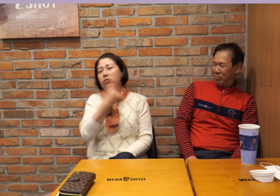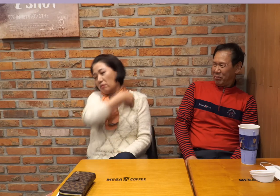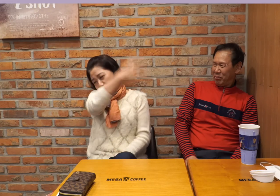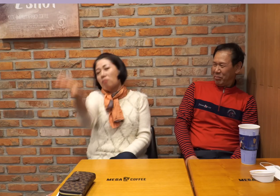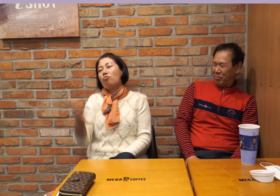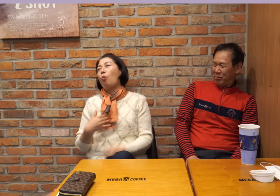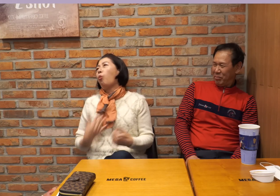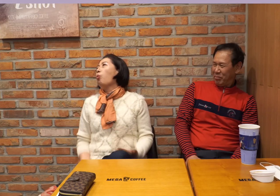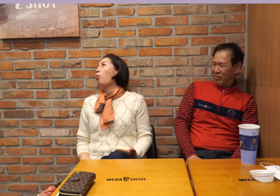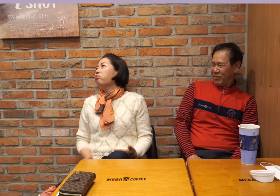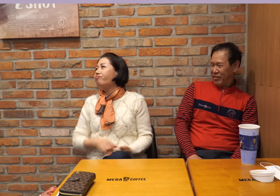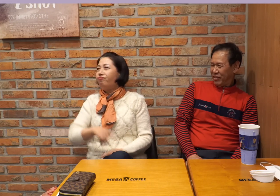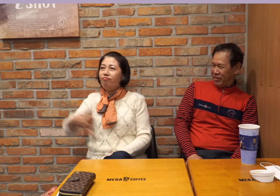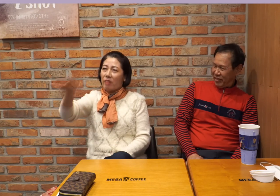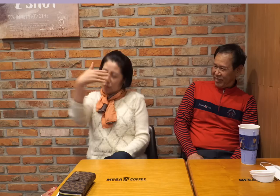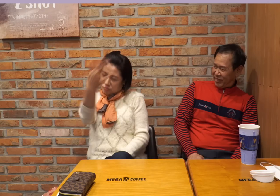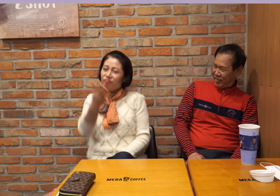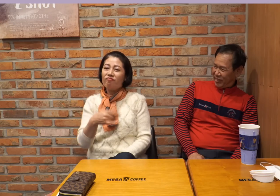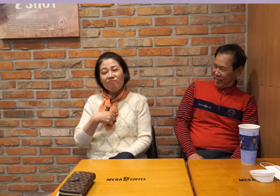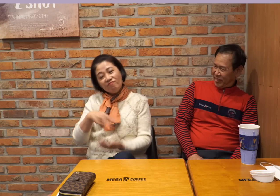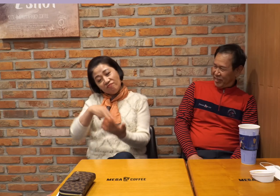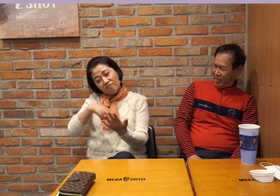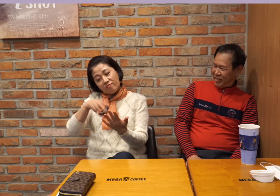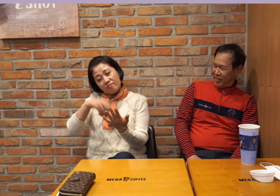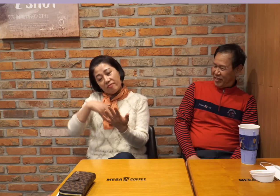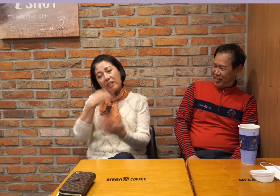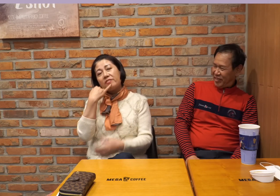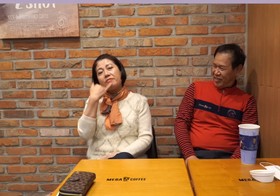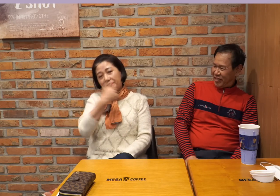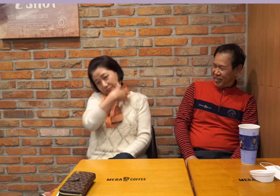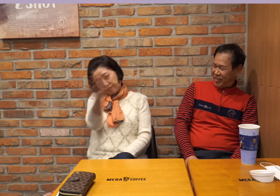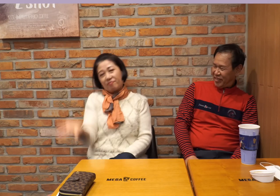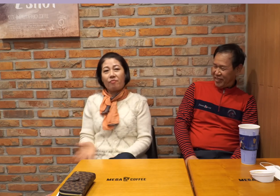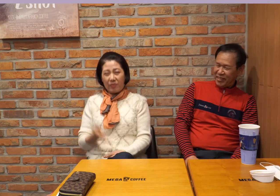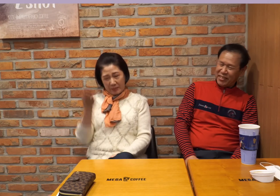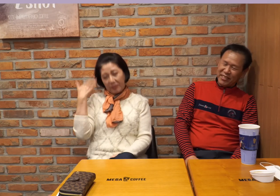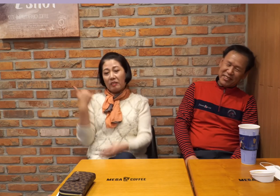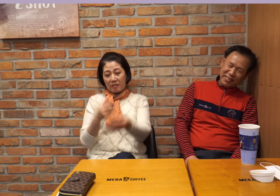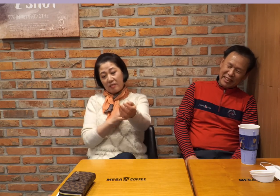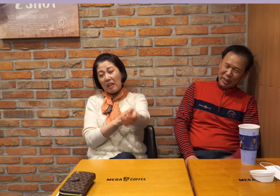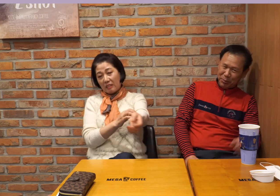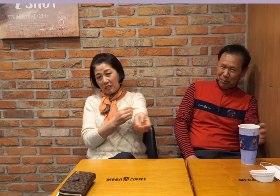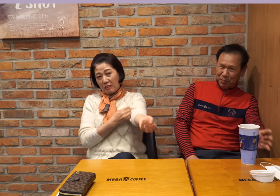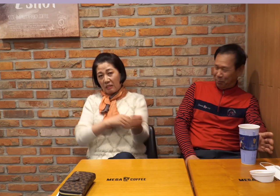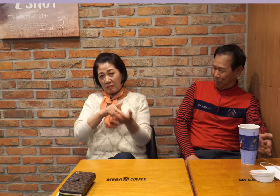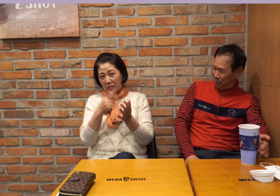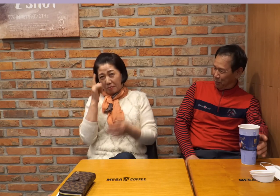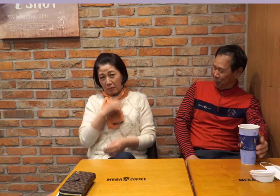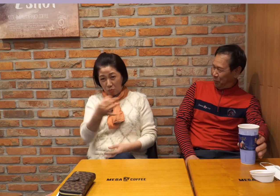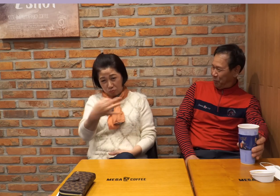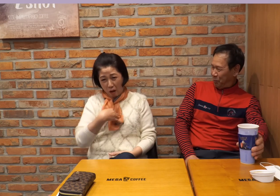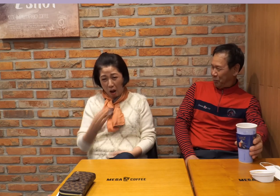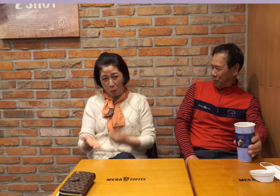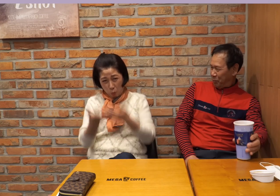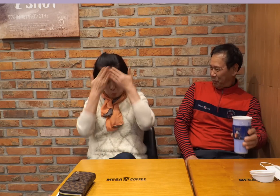but I said I would take a break so you don't force me. I read a book or took a break. It's a thing of the past. Isn't that really bad?